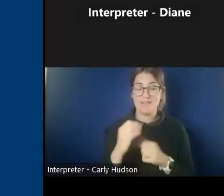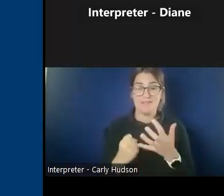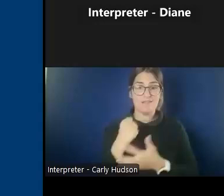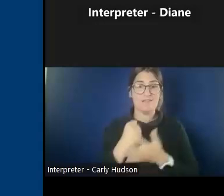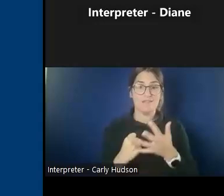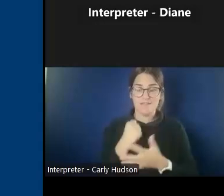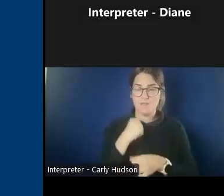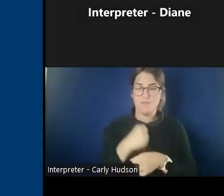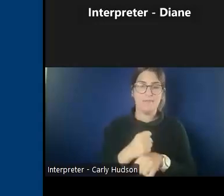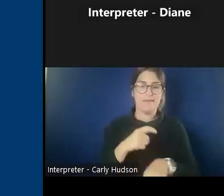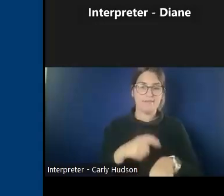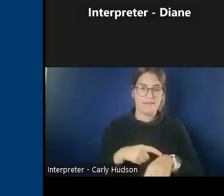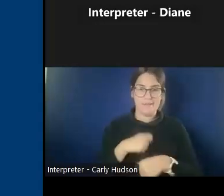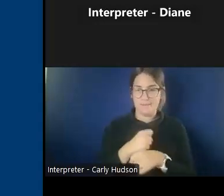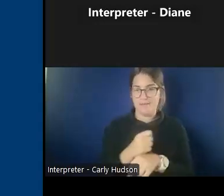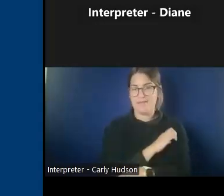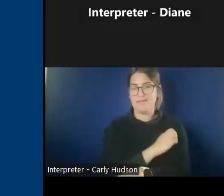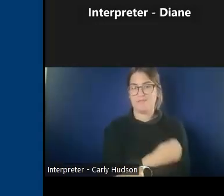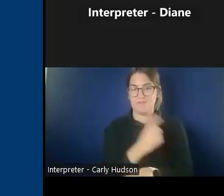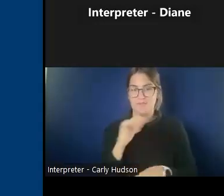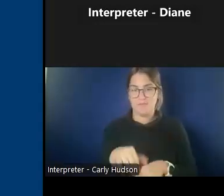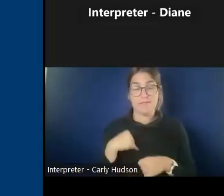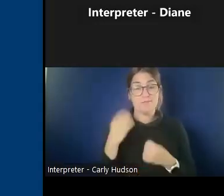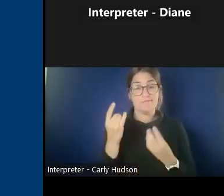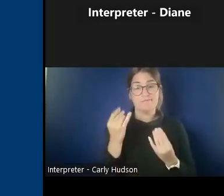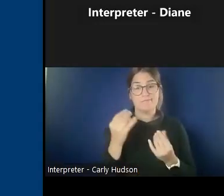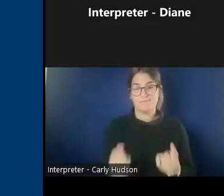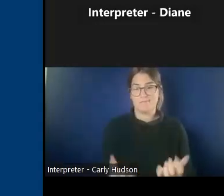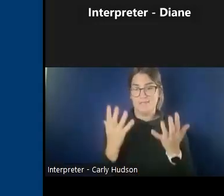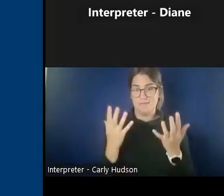energy for it so take some time to think about you know how much this really means to you what